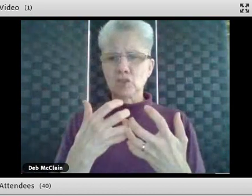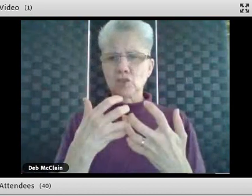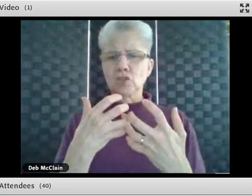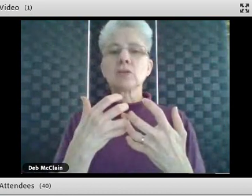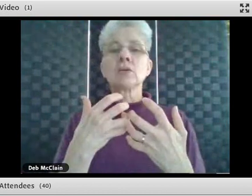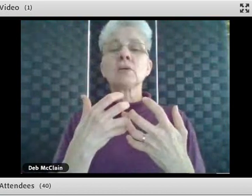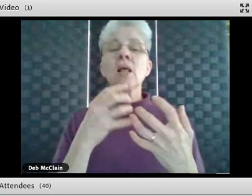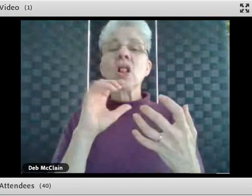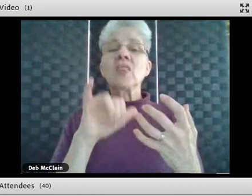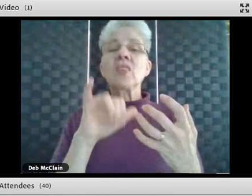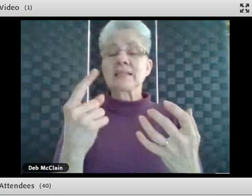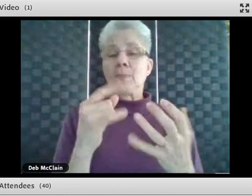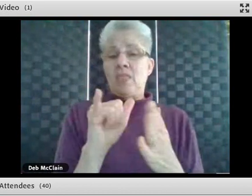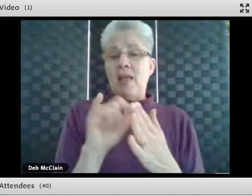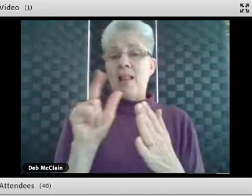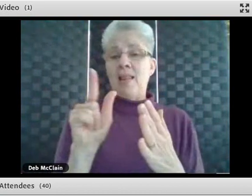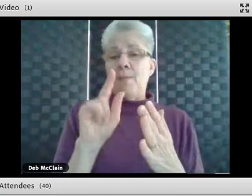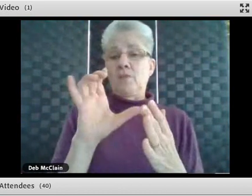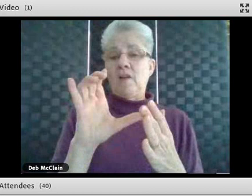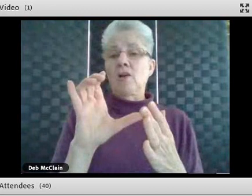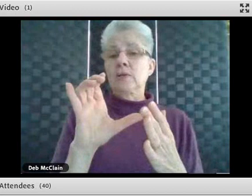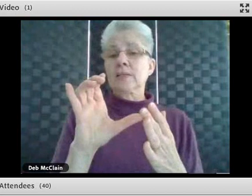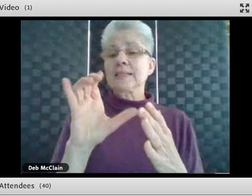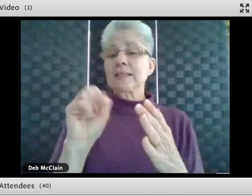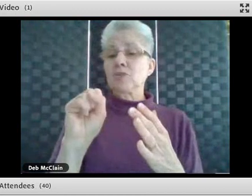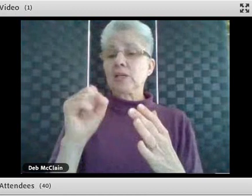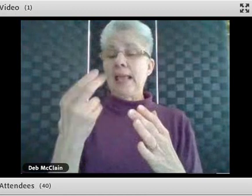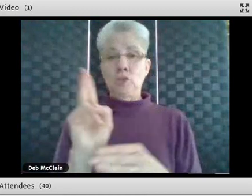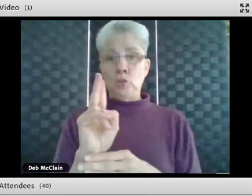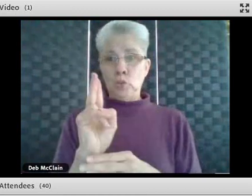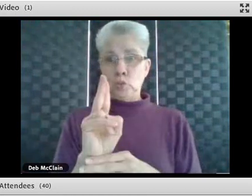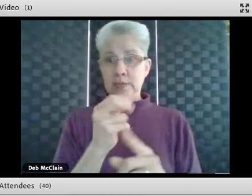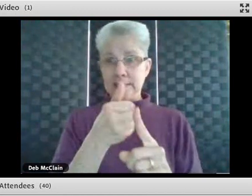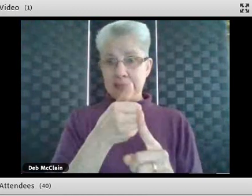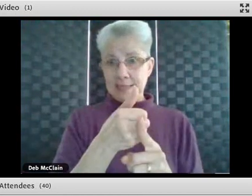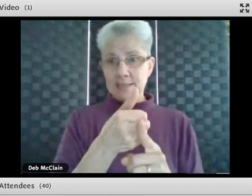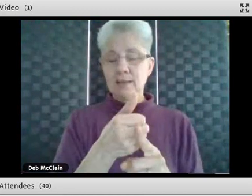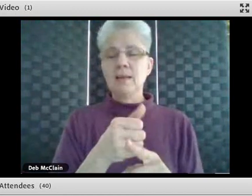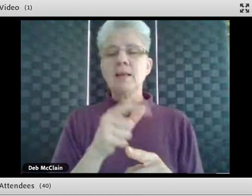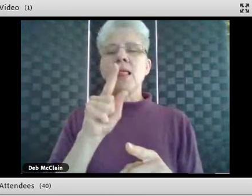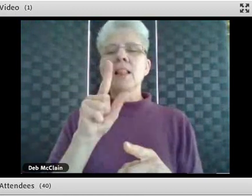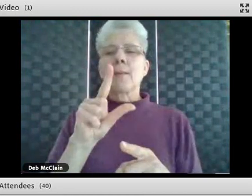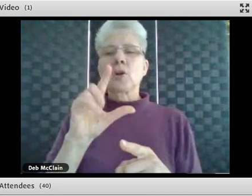This is something that Library of Congress Subject Headings uses, and Library of Congress uses this,